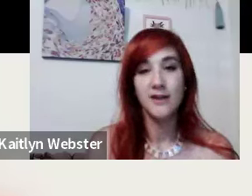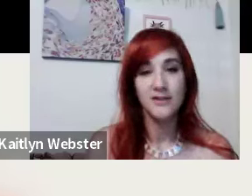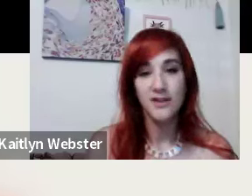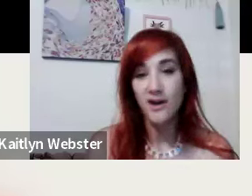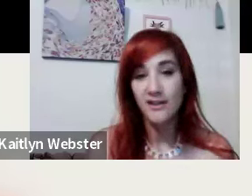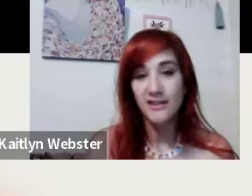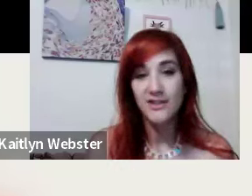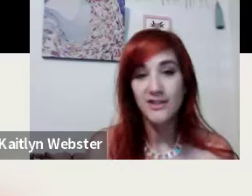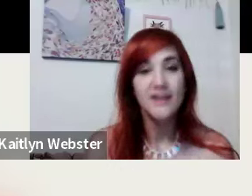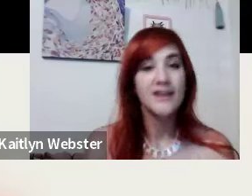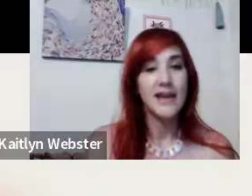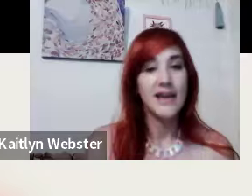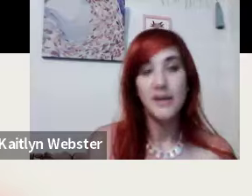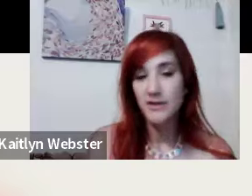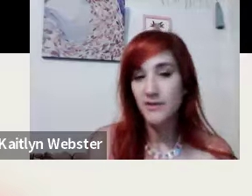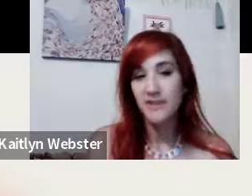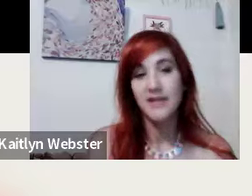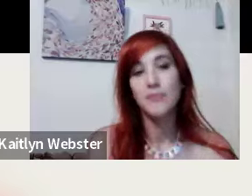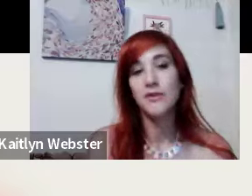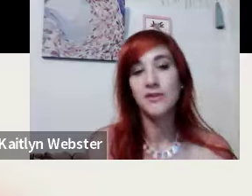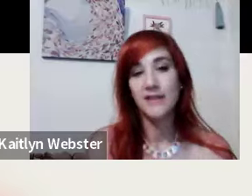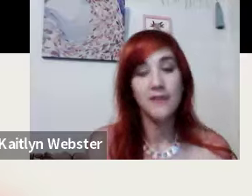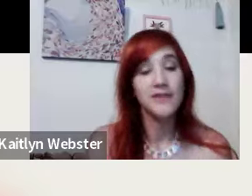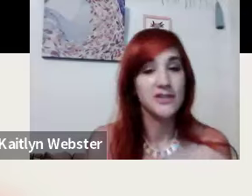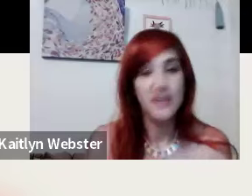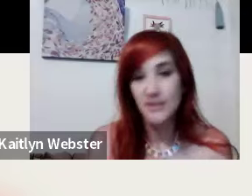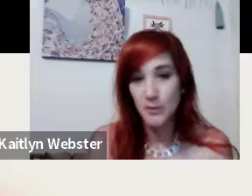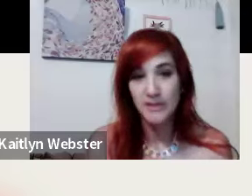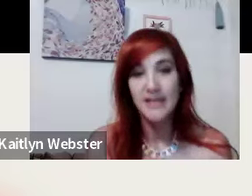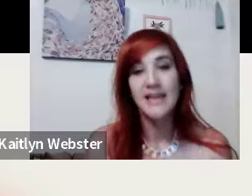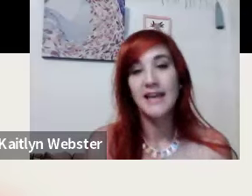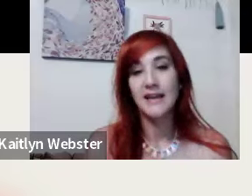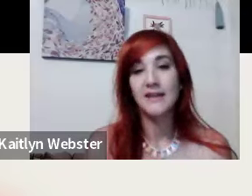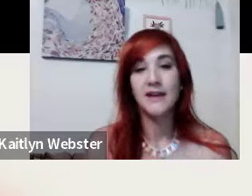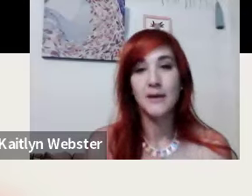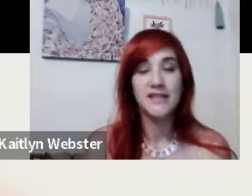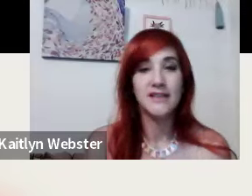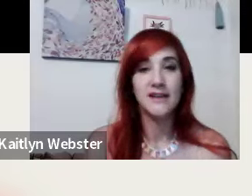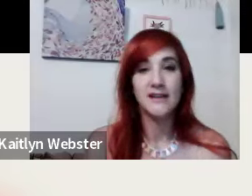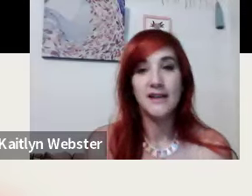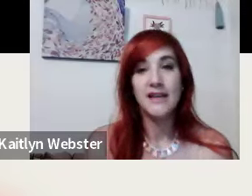gone to college and my parents, for example, had not finished high school. I would say that